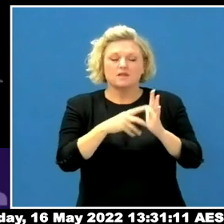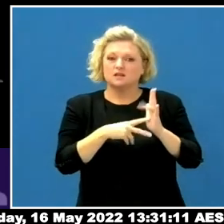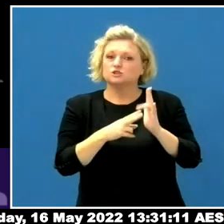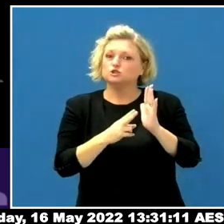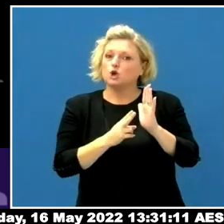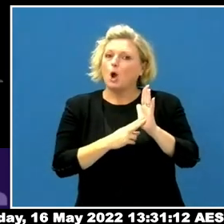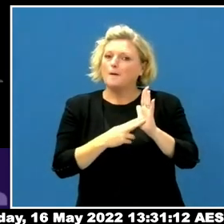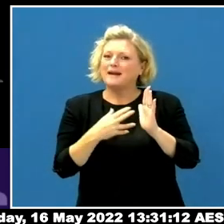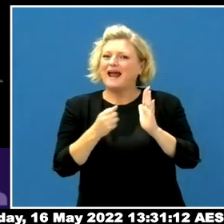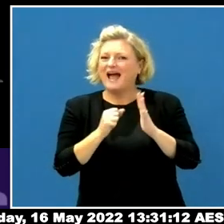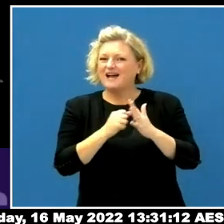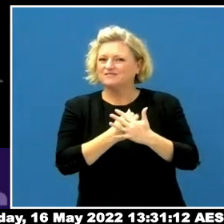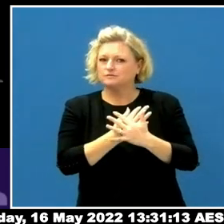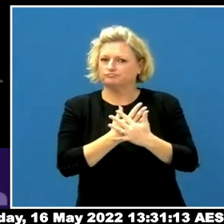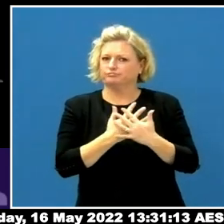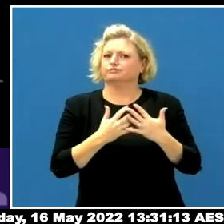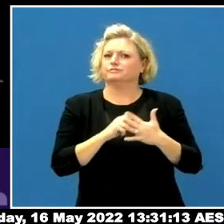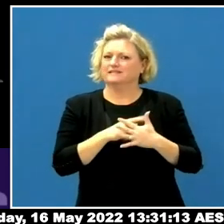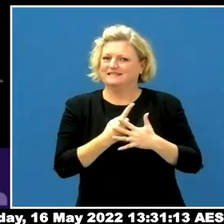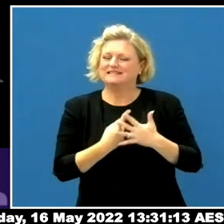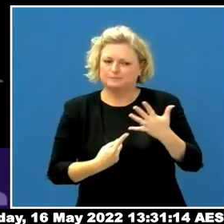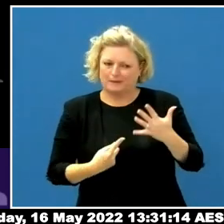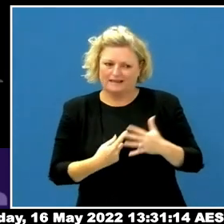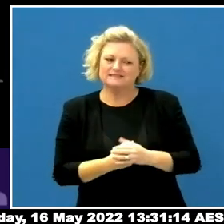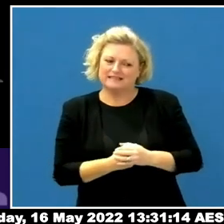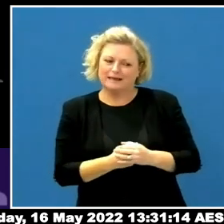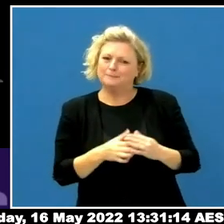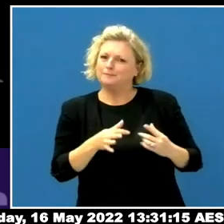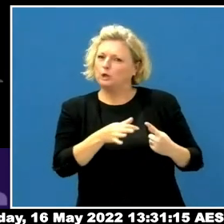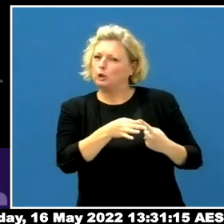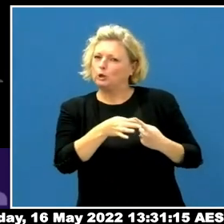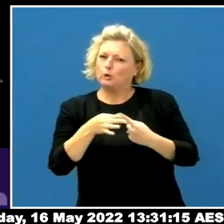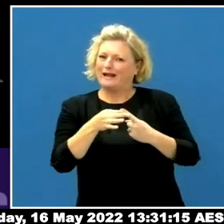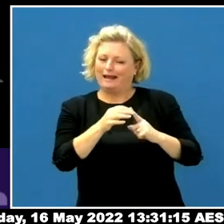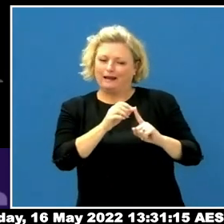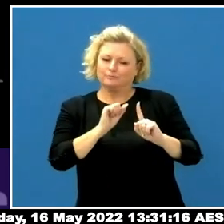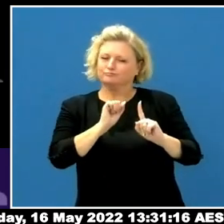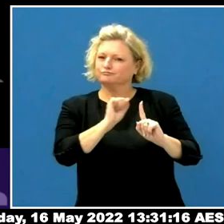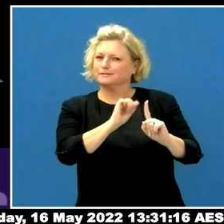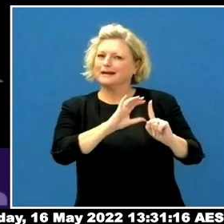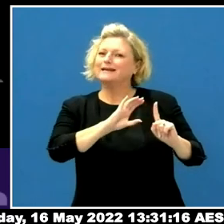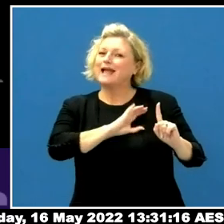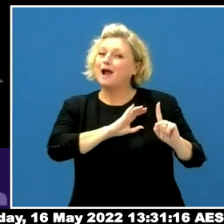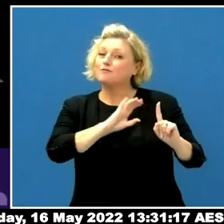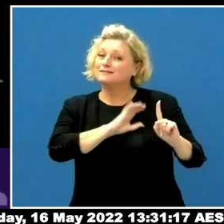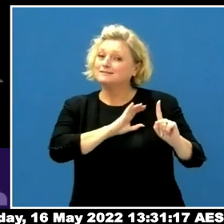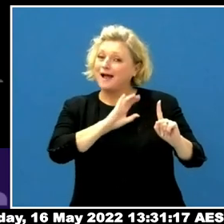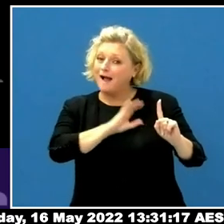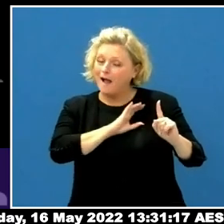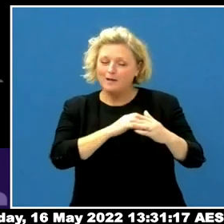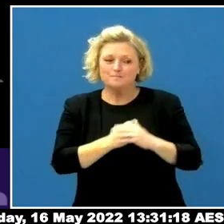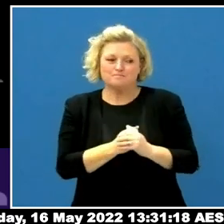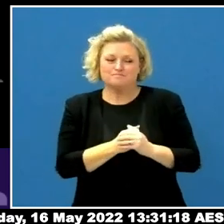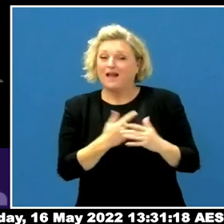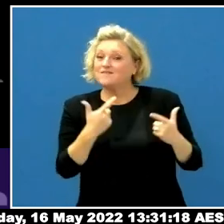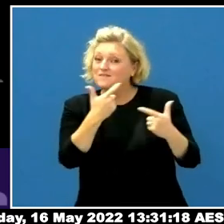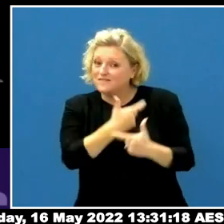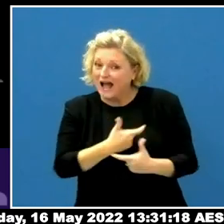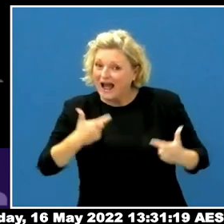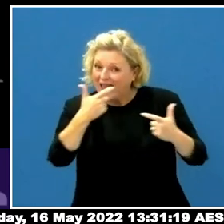He has a fantastic sense of humour, very dry, and likes to torment.